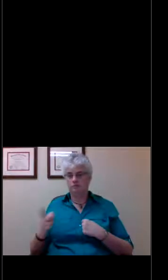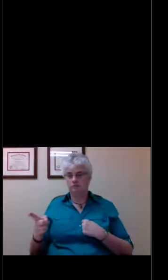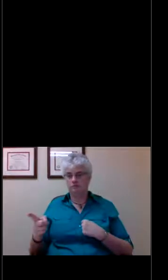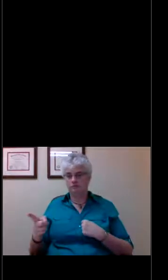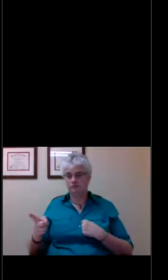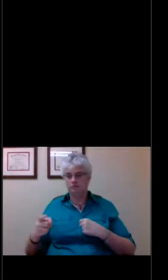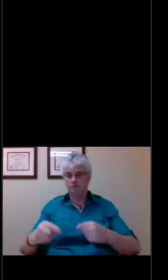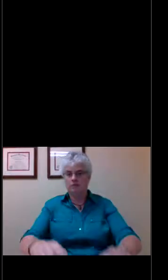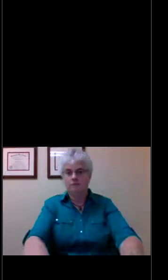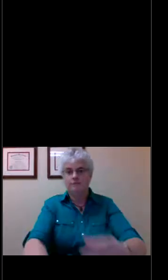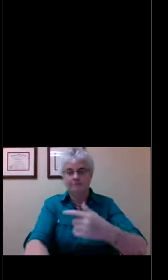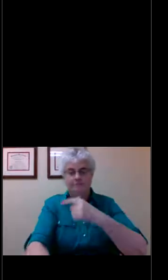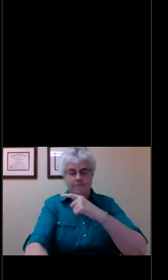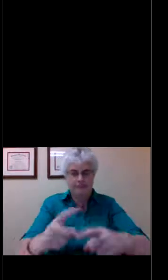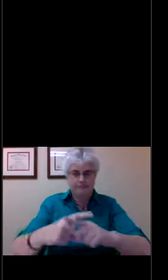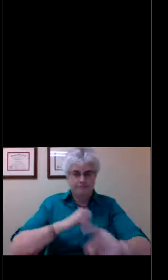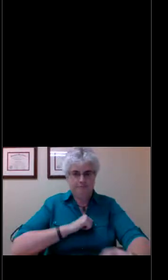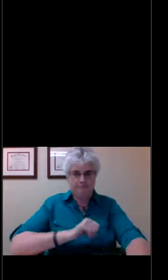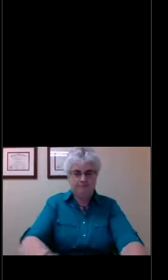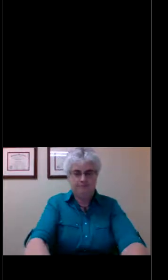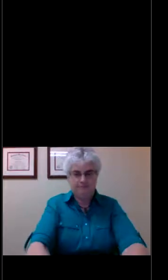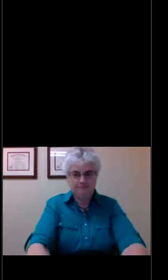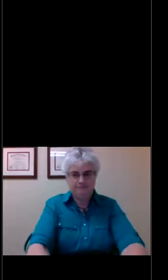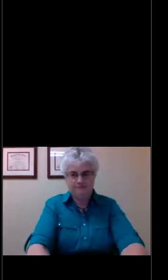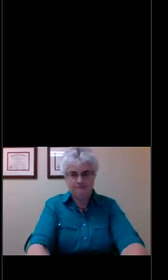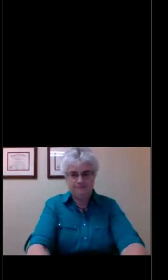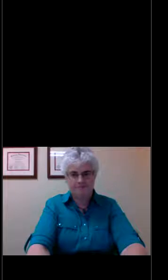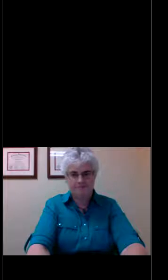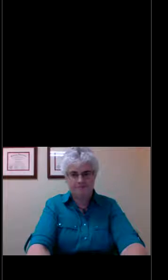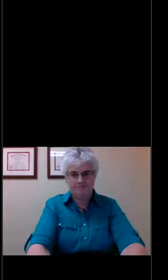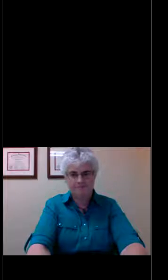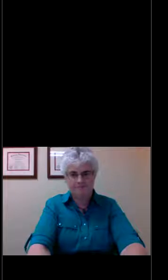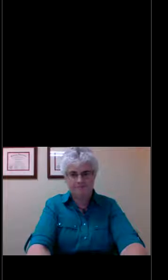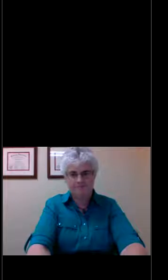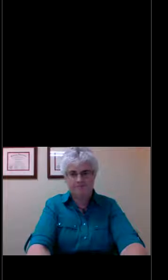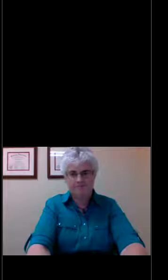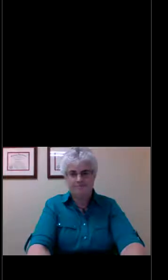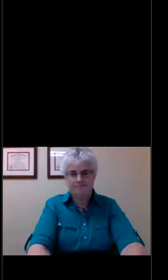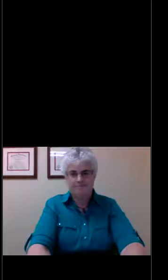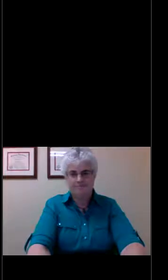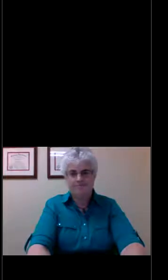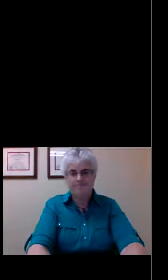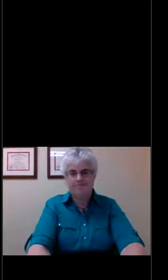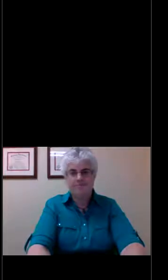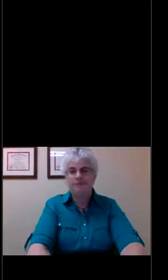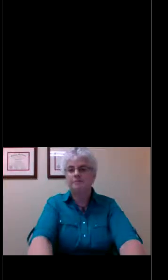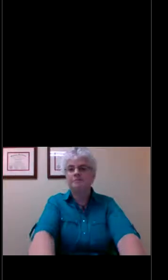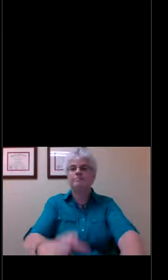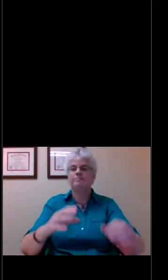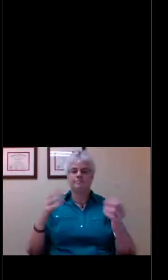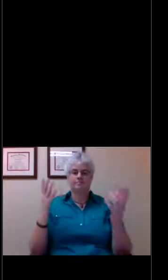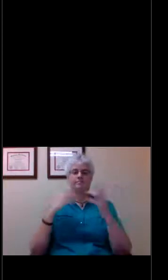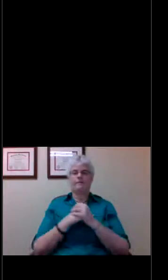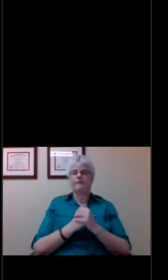63% of the people who voted said that there are 13 million people who have hearing